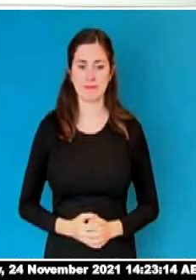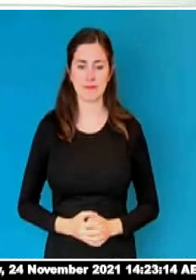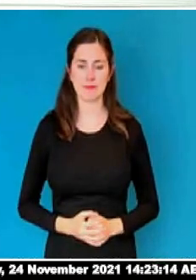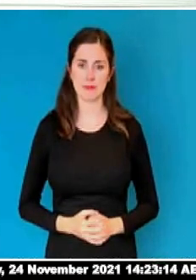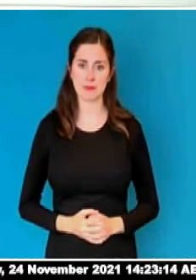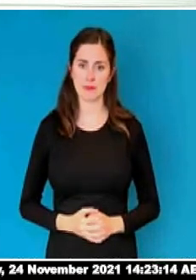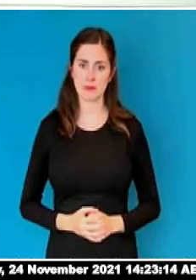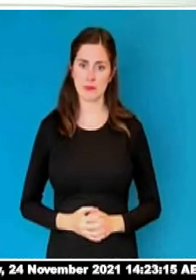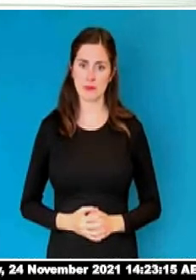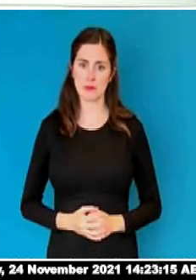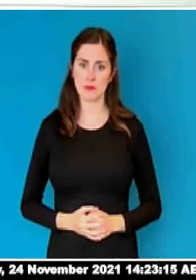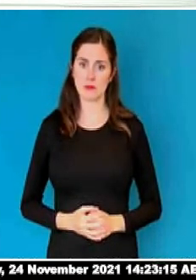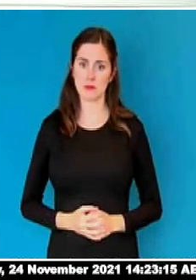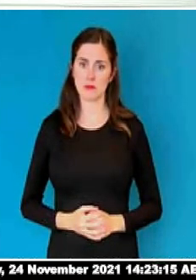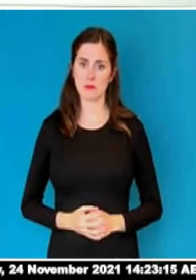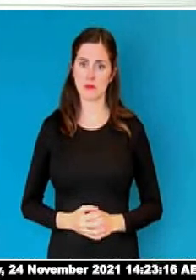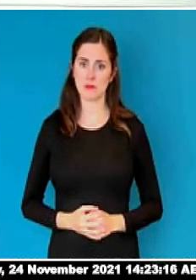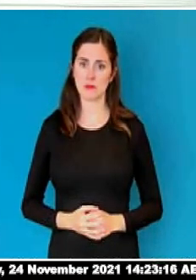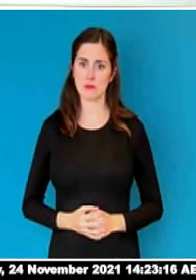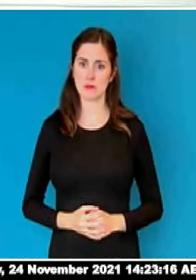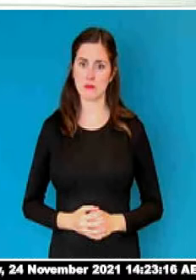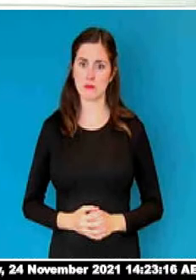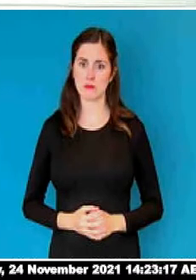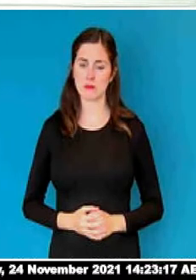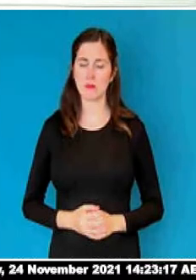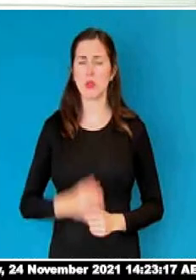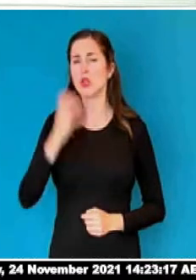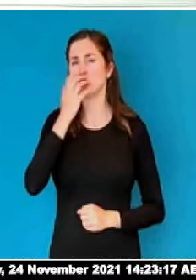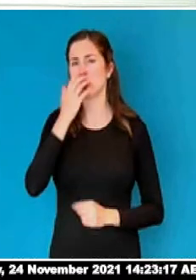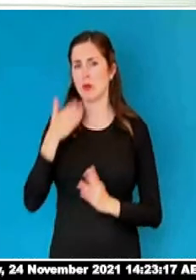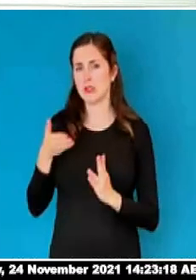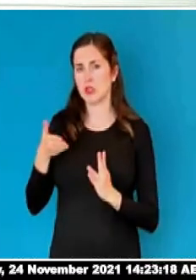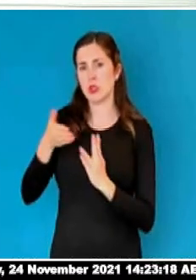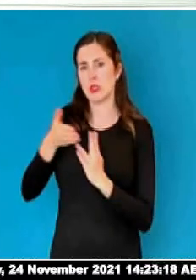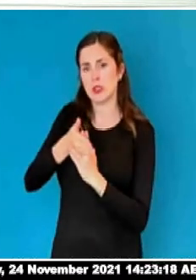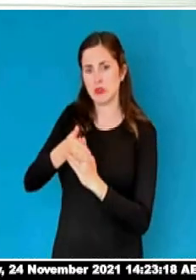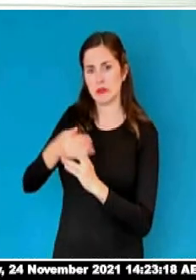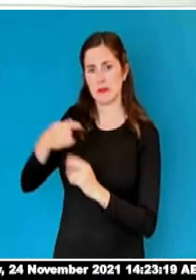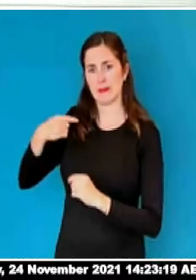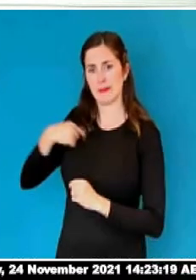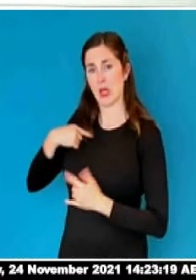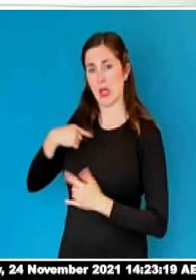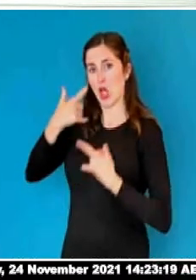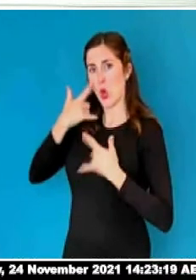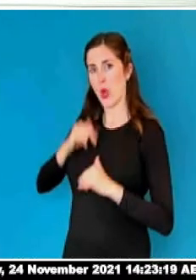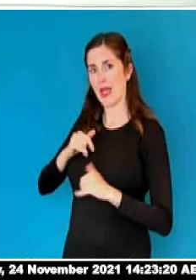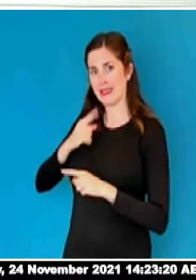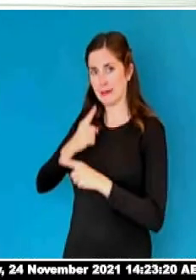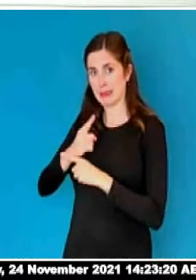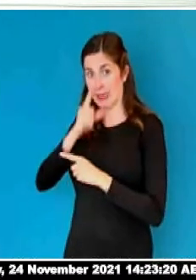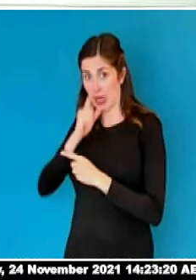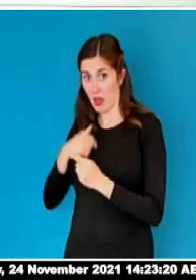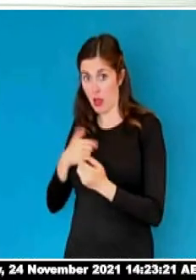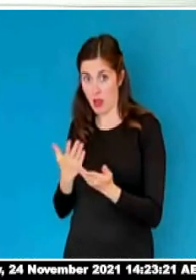Sorry, Ms Eastman, if I could just add, prior to Safe Work Australia's